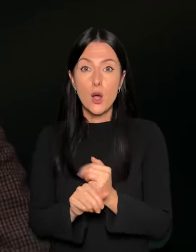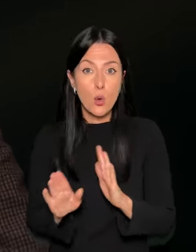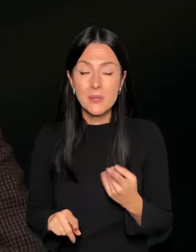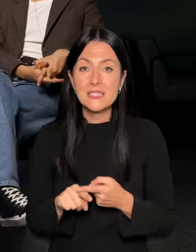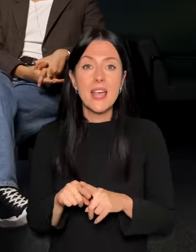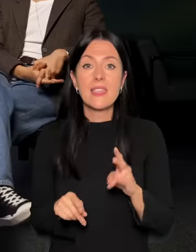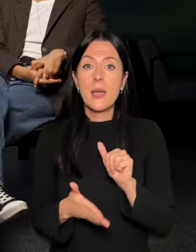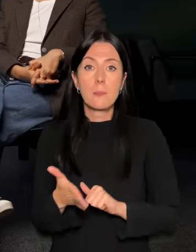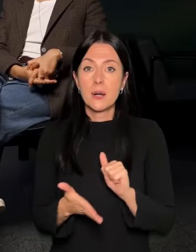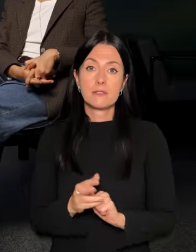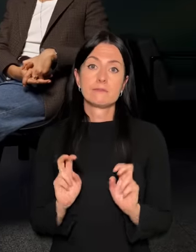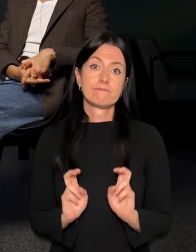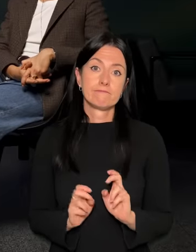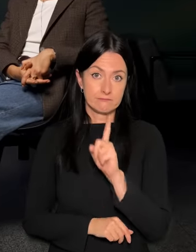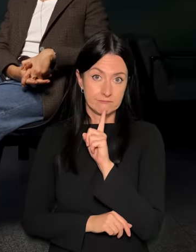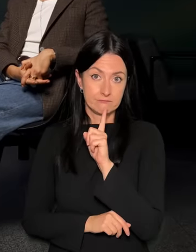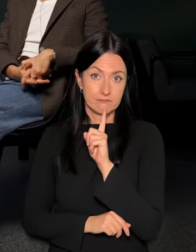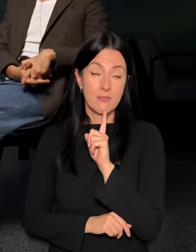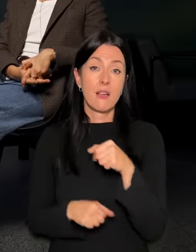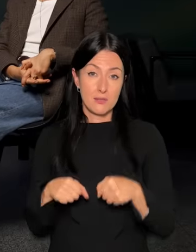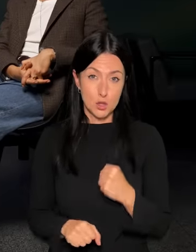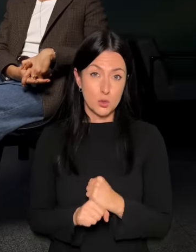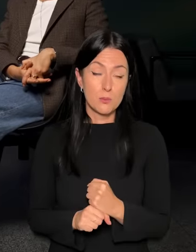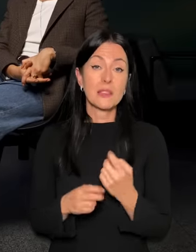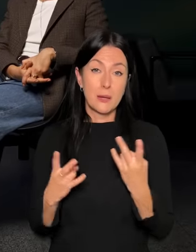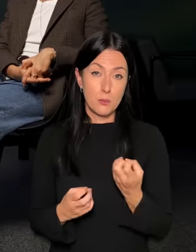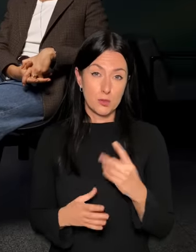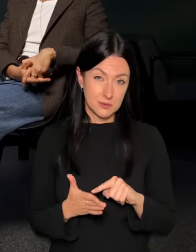it's not a reason to sit and stay silent. They will do it. You just need to press for it.